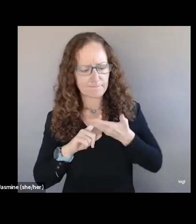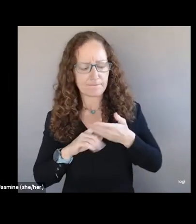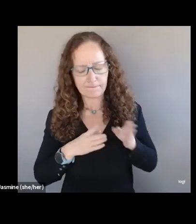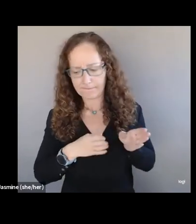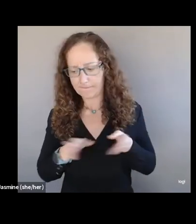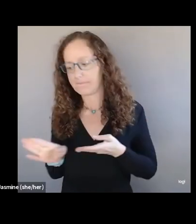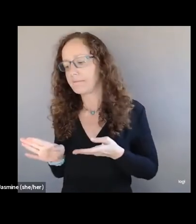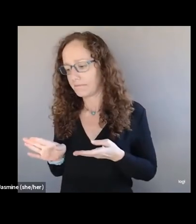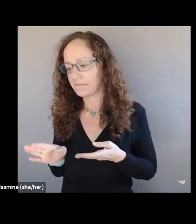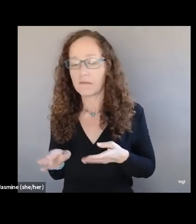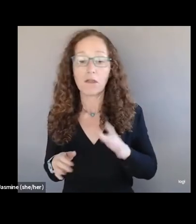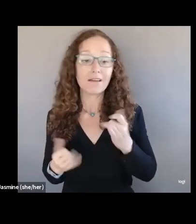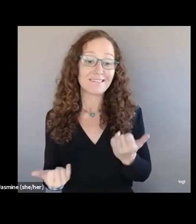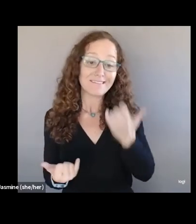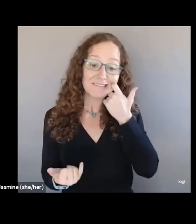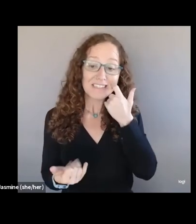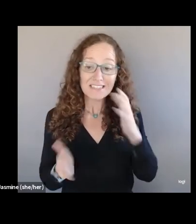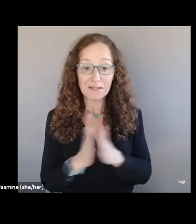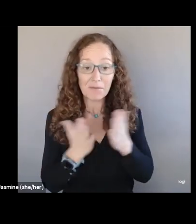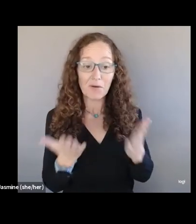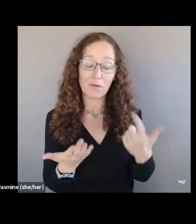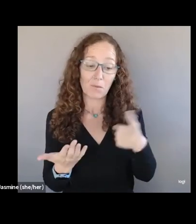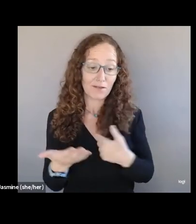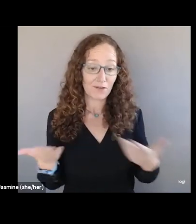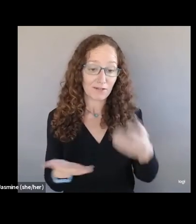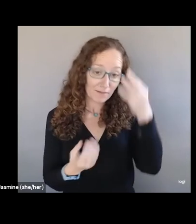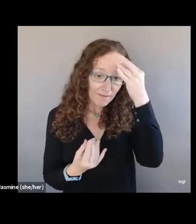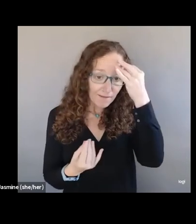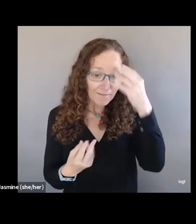and celebrate no study without struggle confronted settler